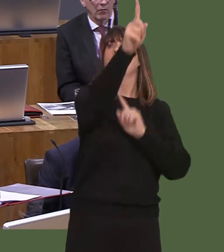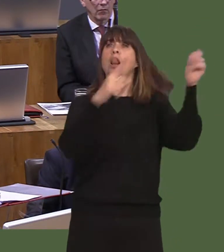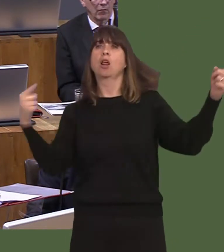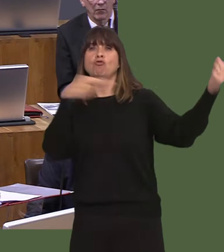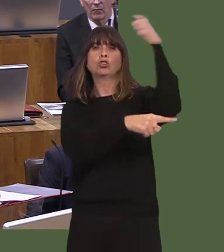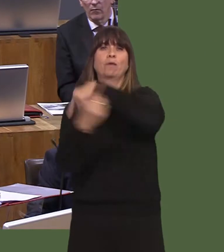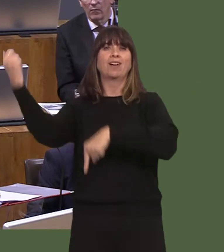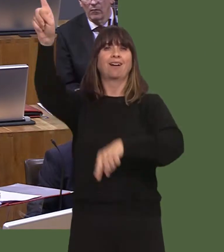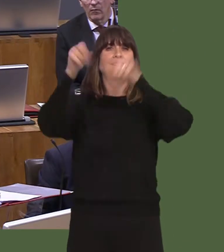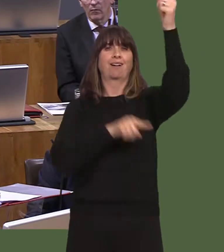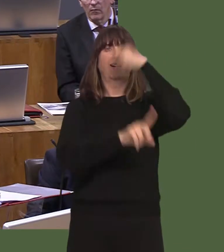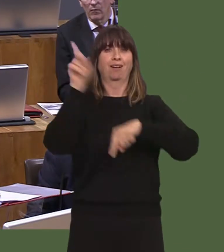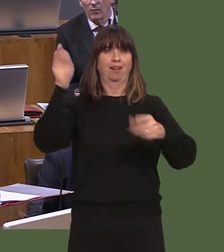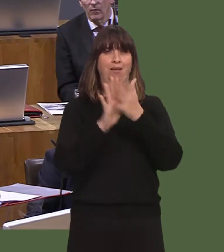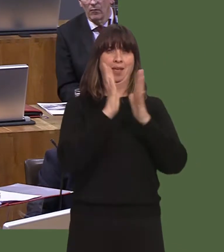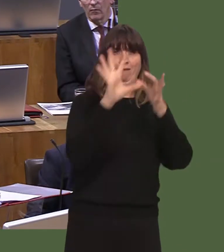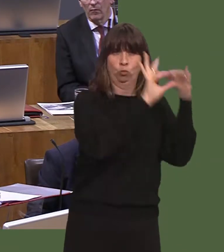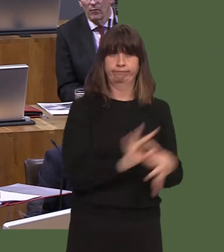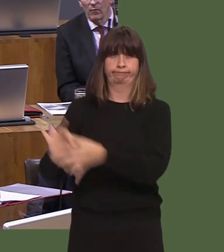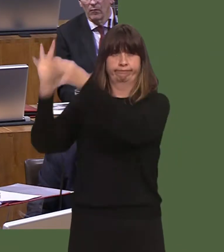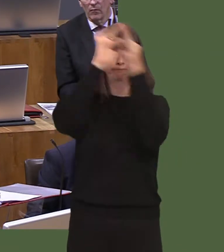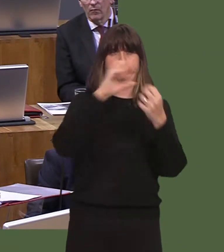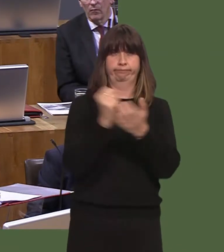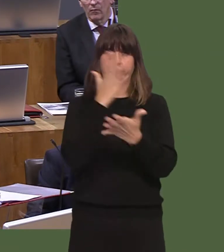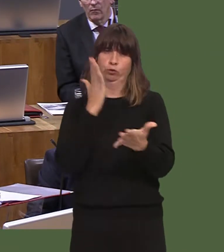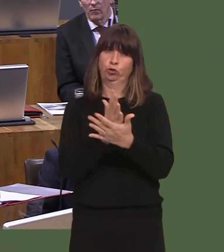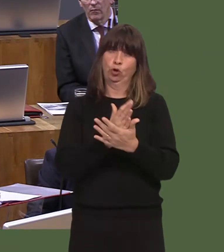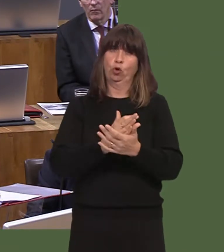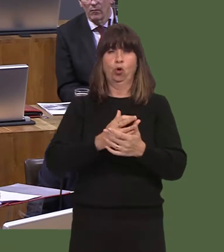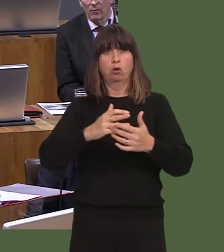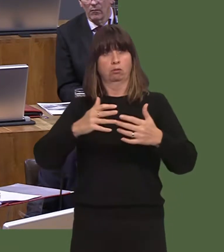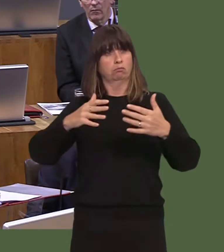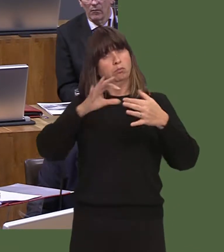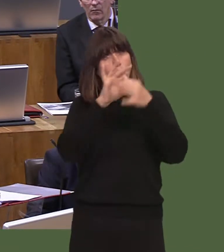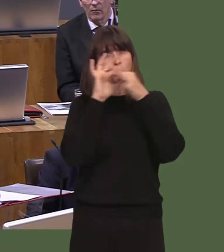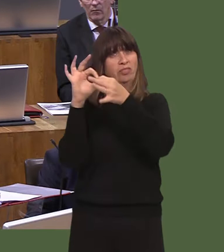So, cross-boundary services should receive the same kind of attention as those in-county.